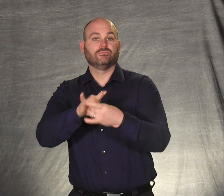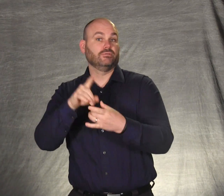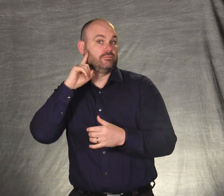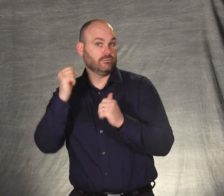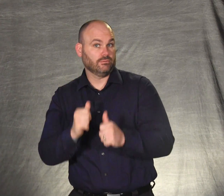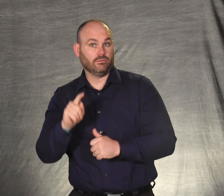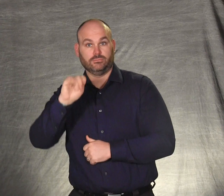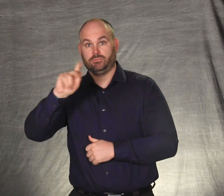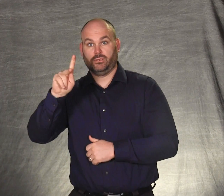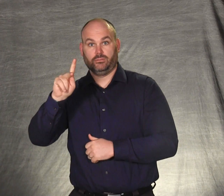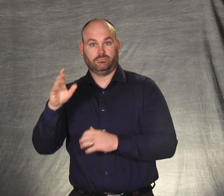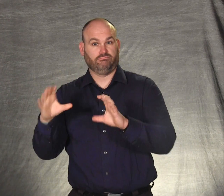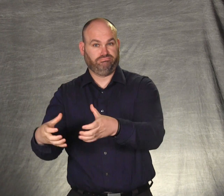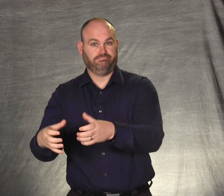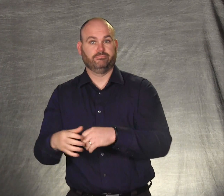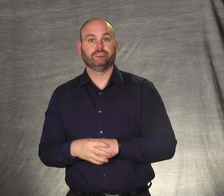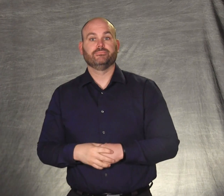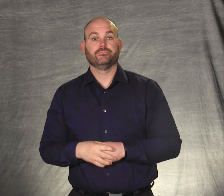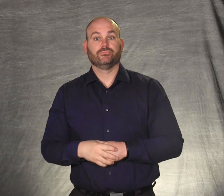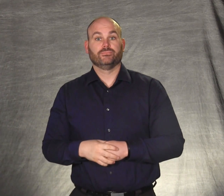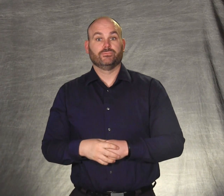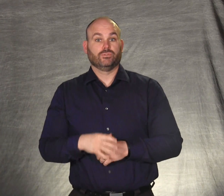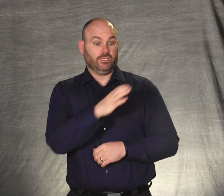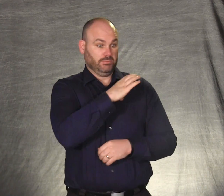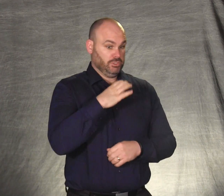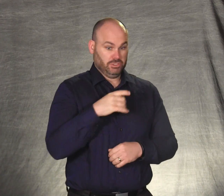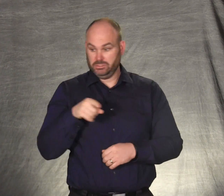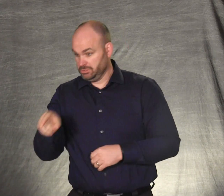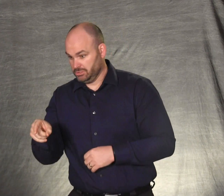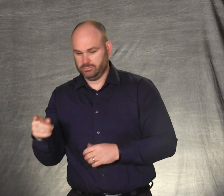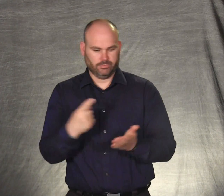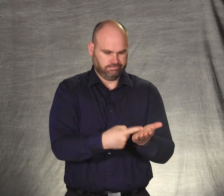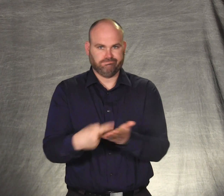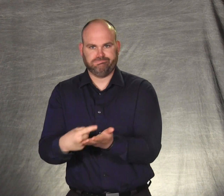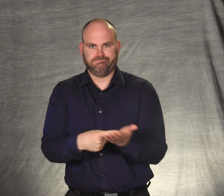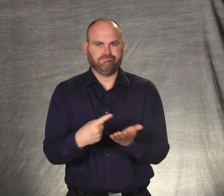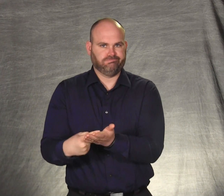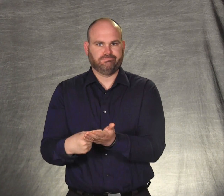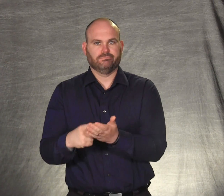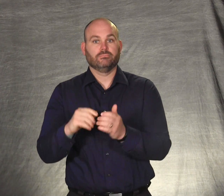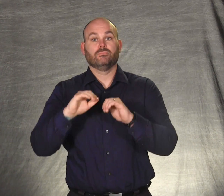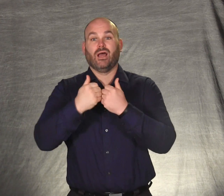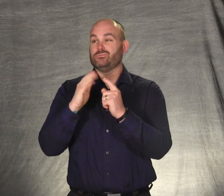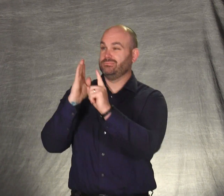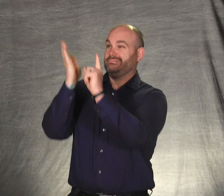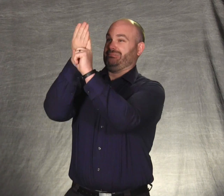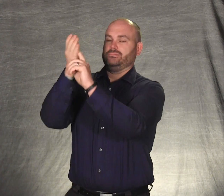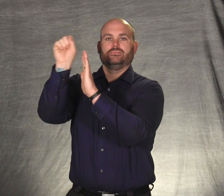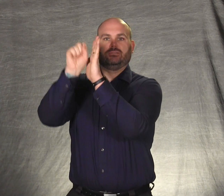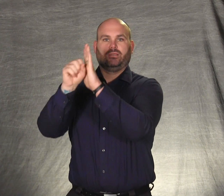Age-Related Hearing Loss Task Force. How do we get the state